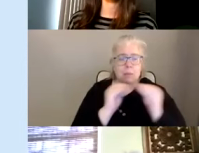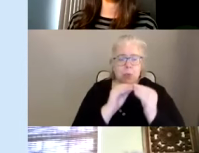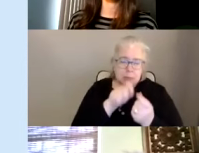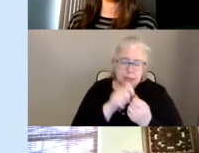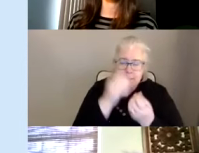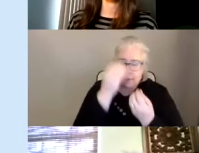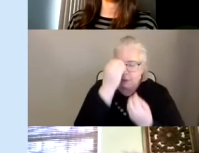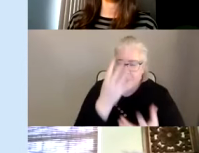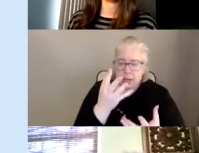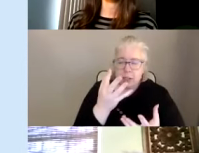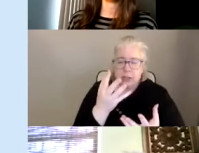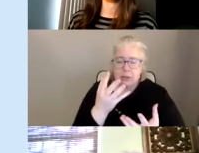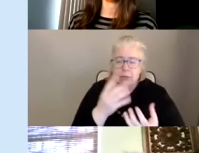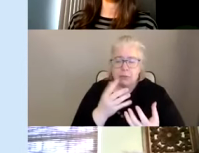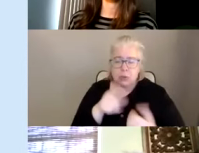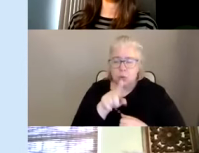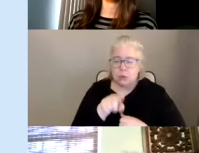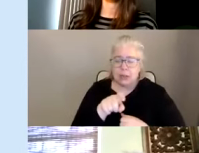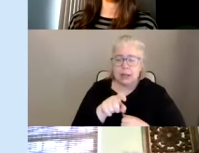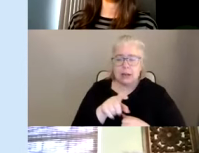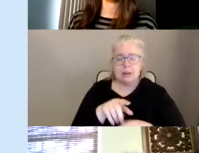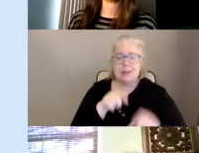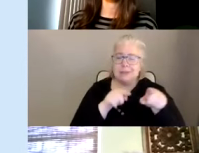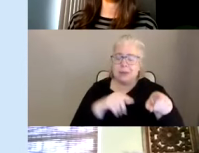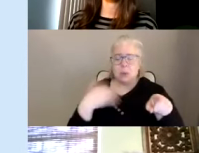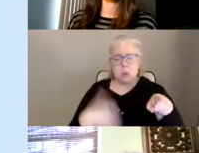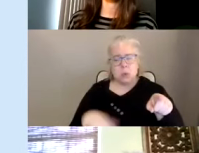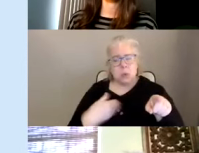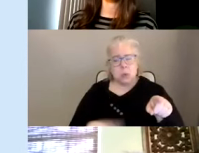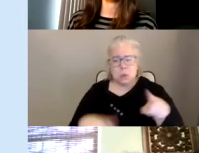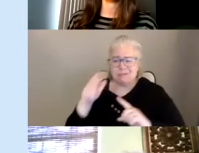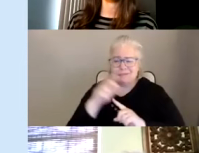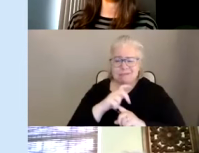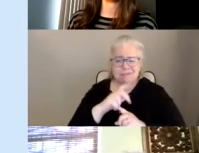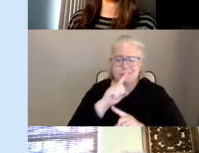that you may be looking for. So it's a really good kind of centralized location